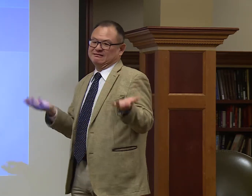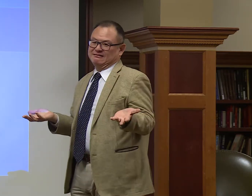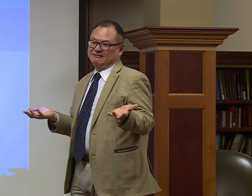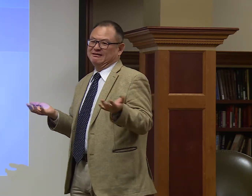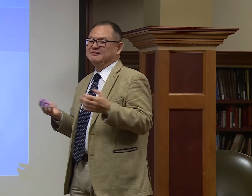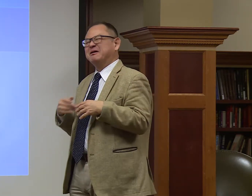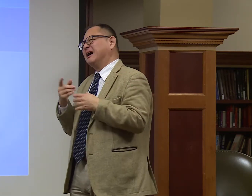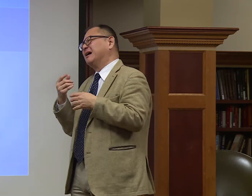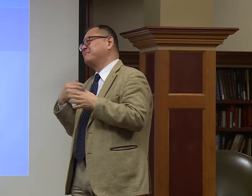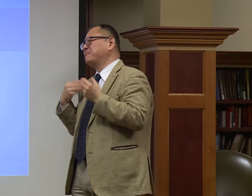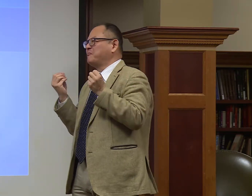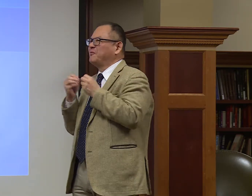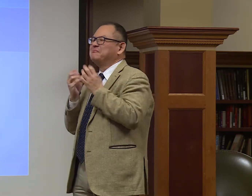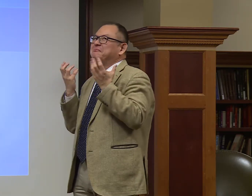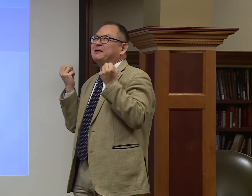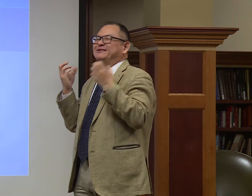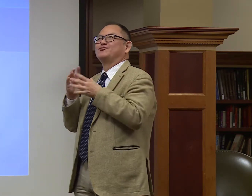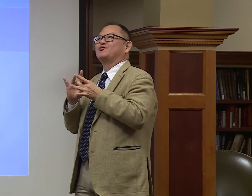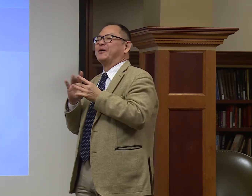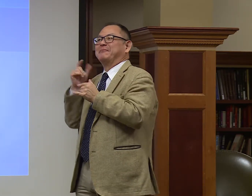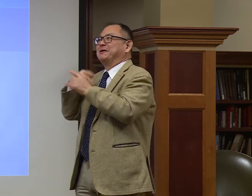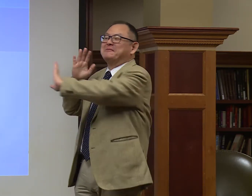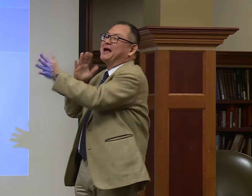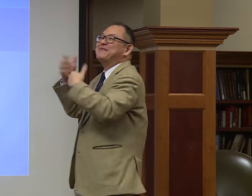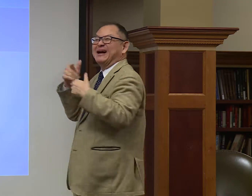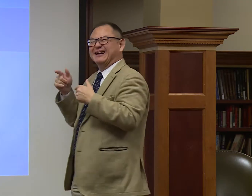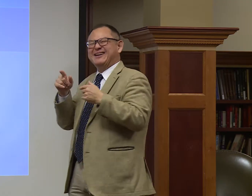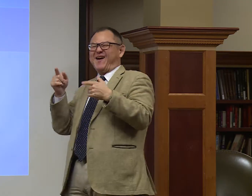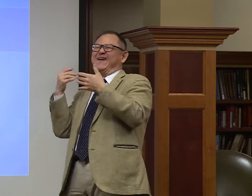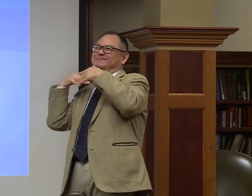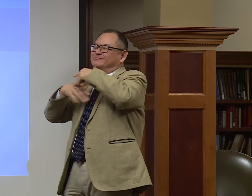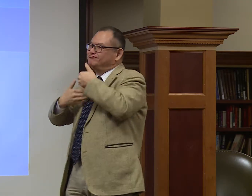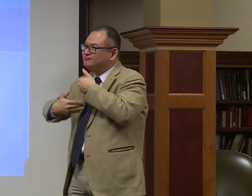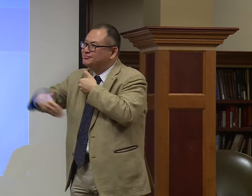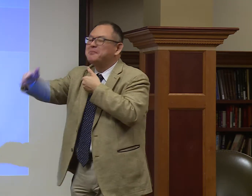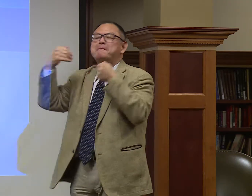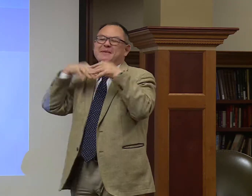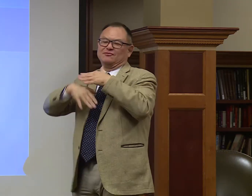Oh, I have many stories from that time as I was growing up, but that's for another time.